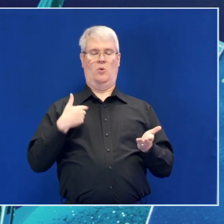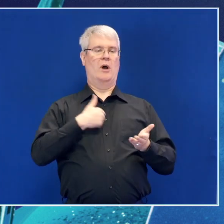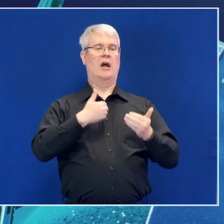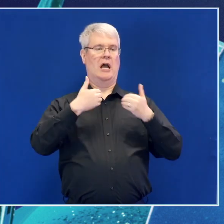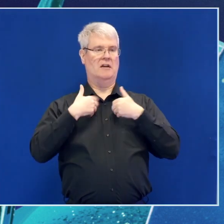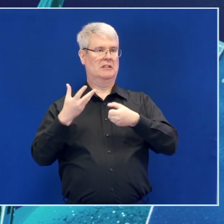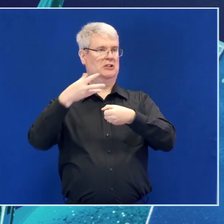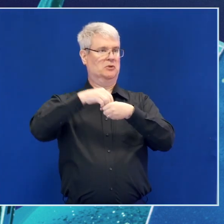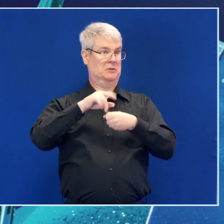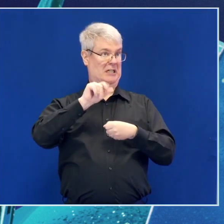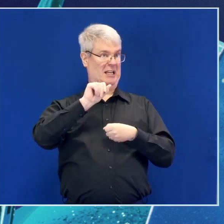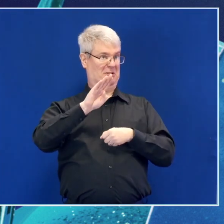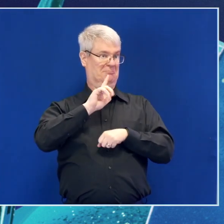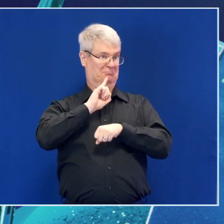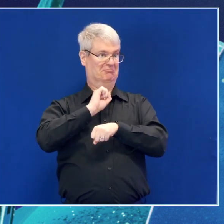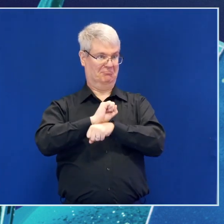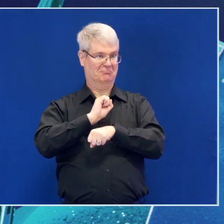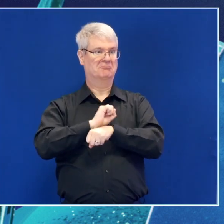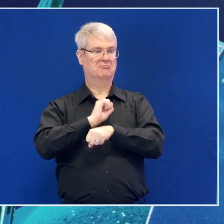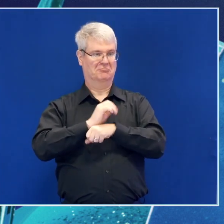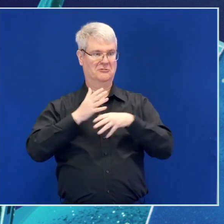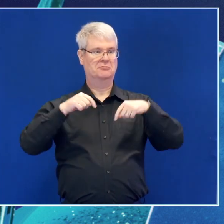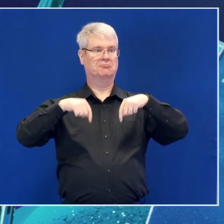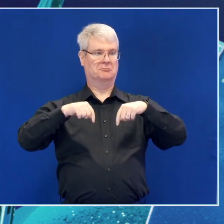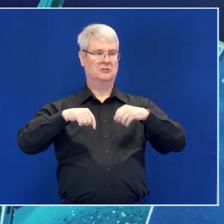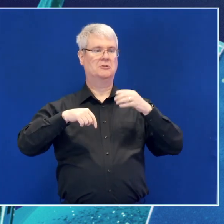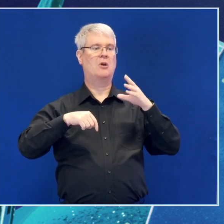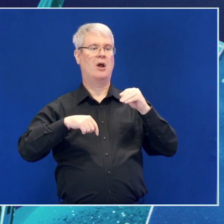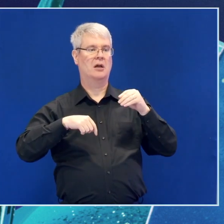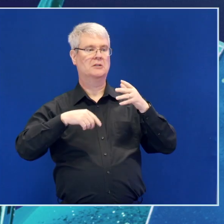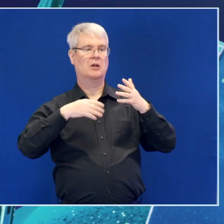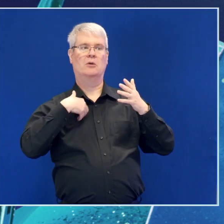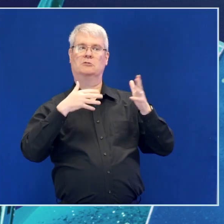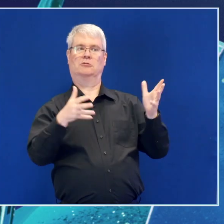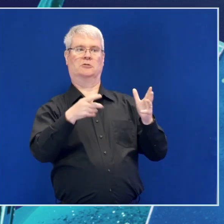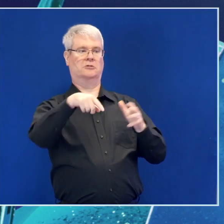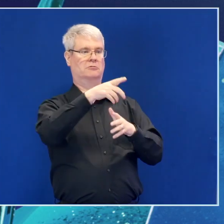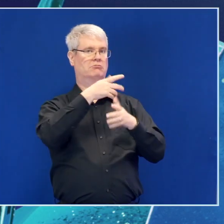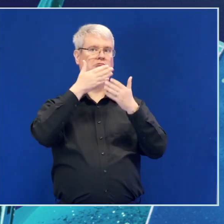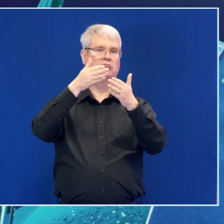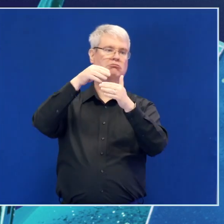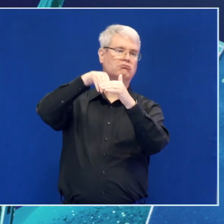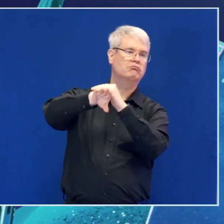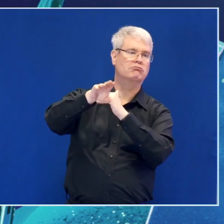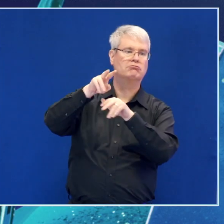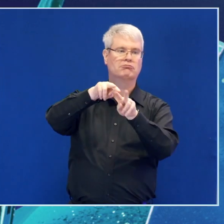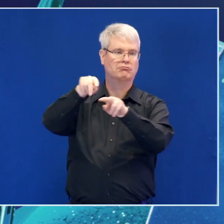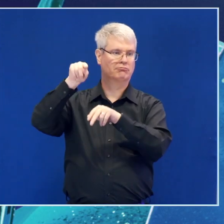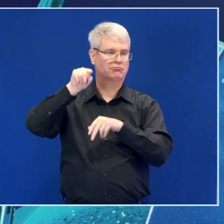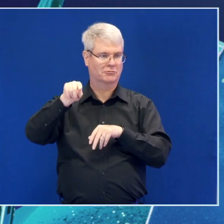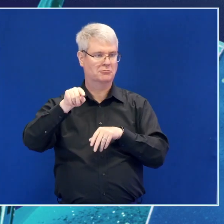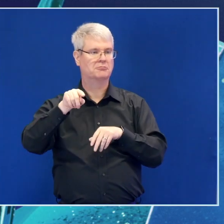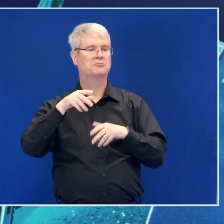It'd be great to stop by there and chat with them. They're always getting feedback from the disability and neurodiversity communities.